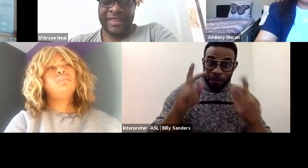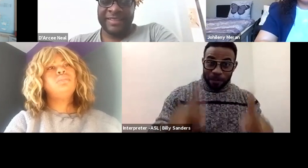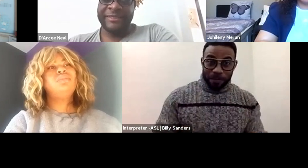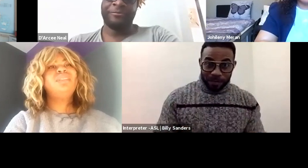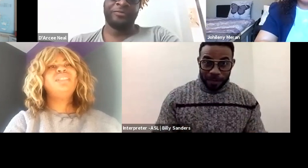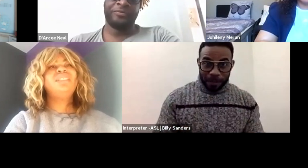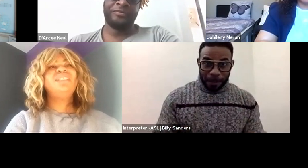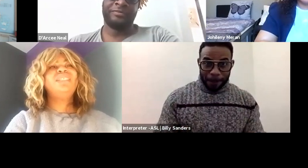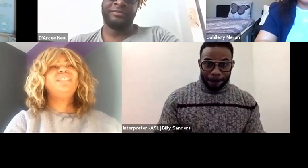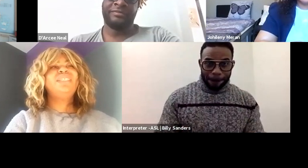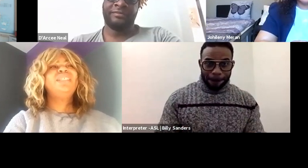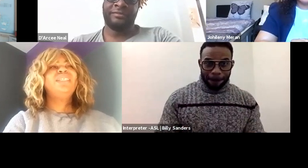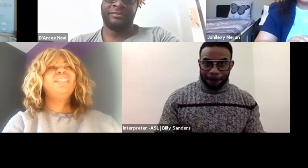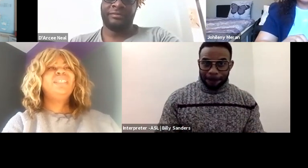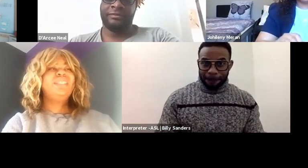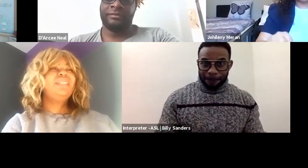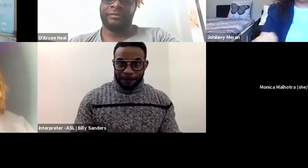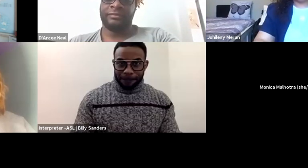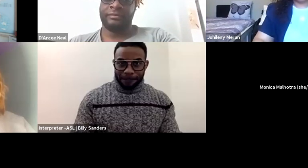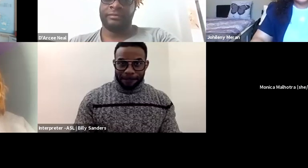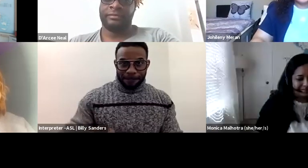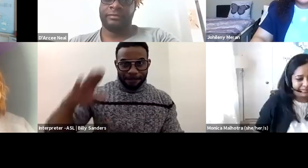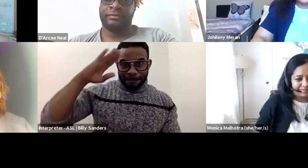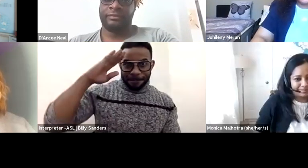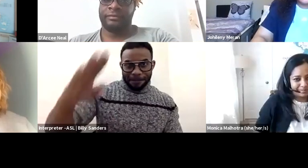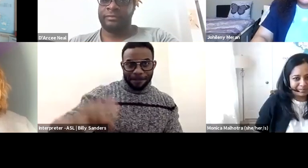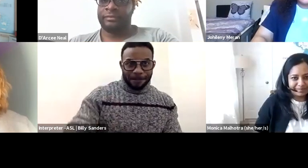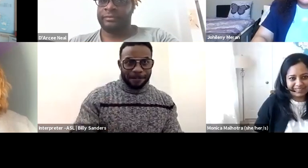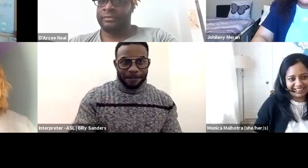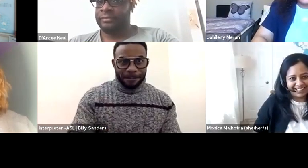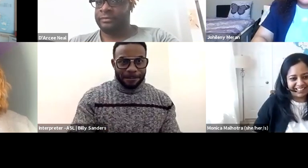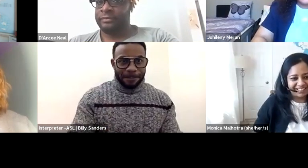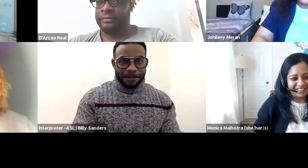Thank you!